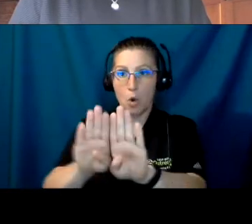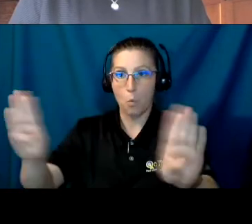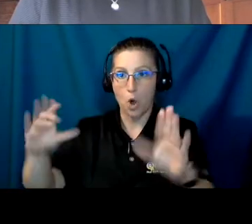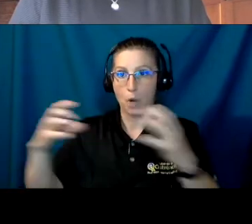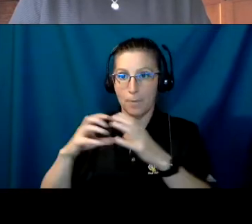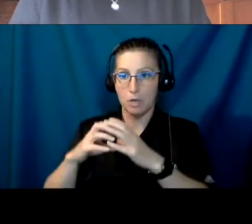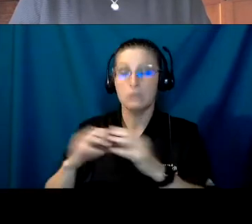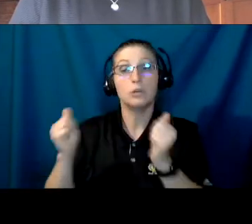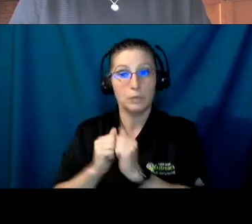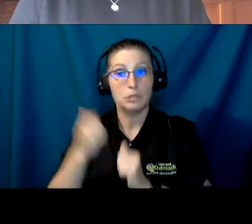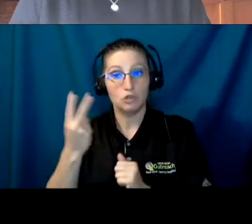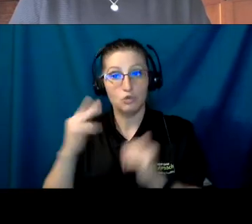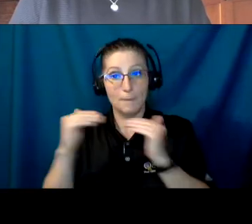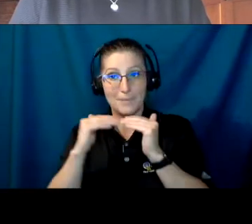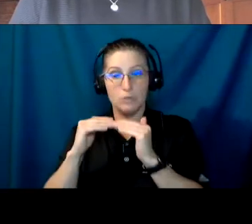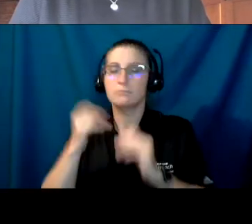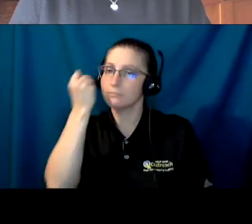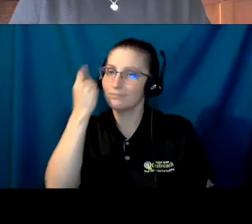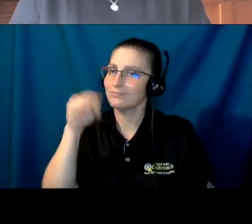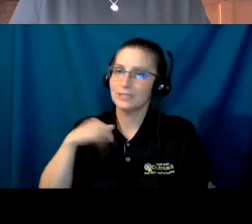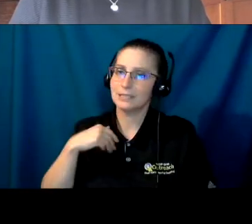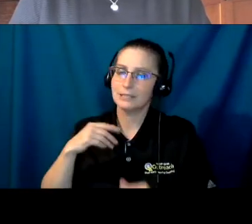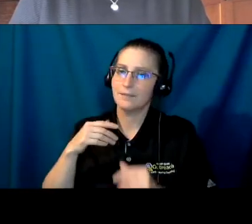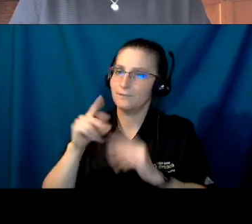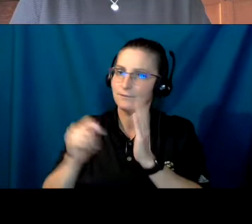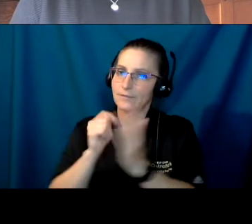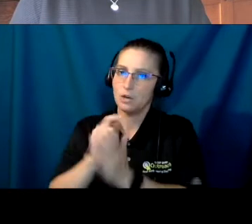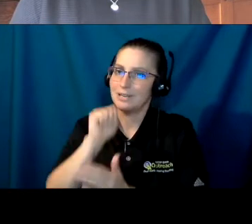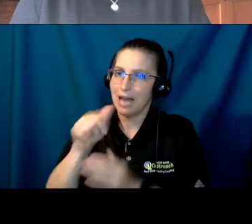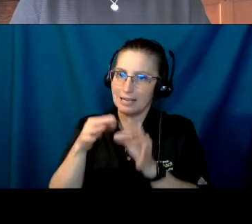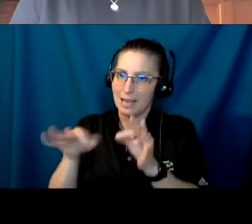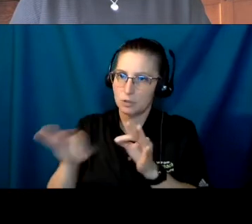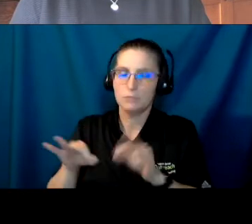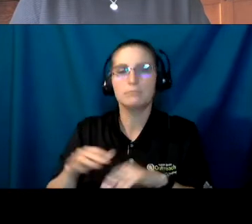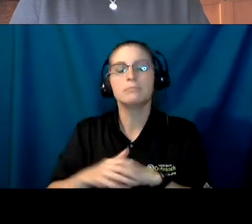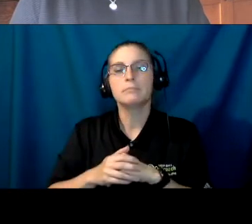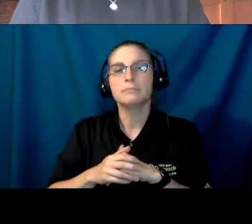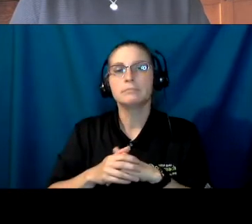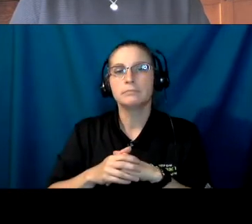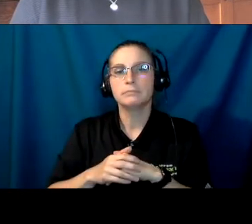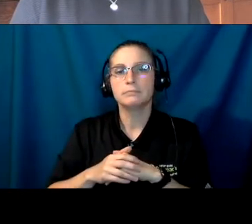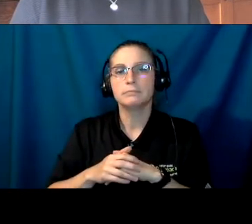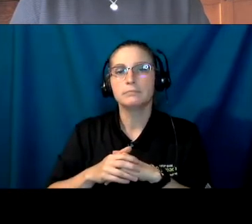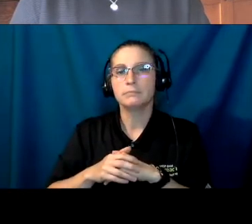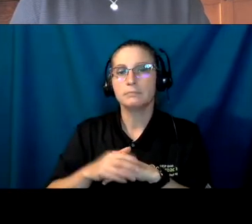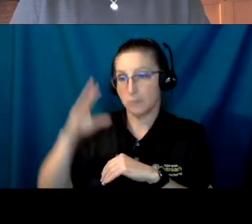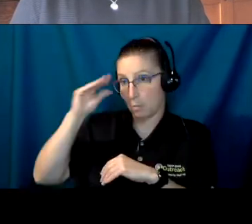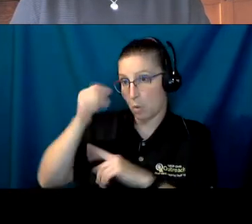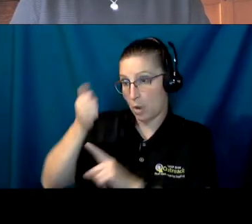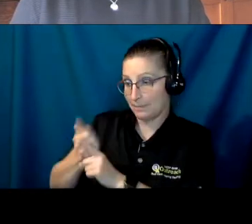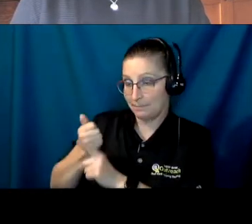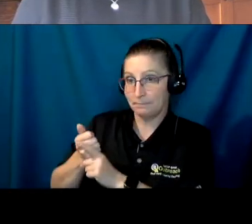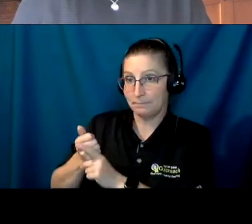two peers. And it's not a captioned video. He is so but the only thing you will hear